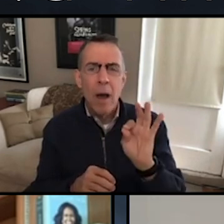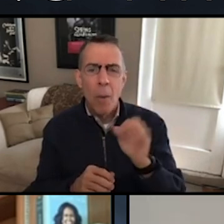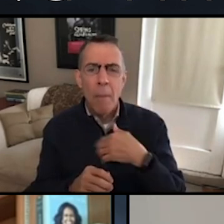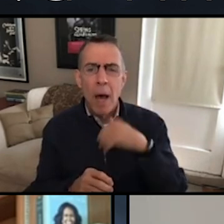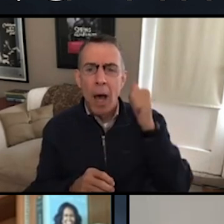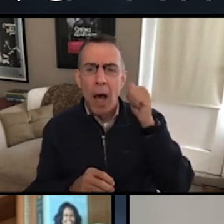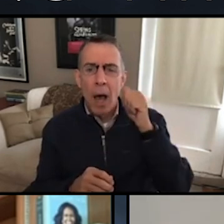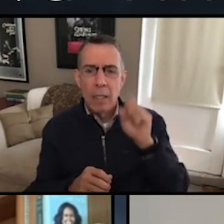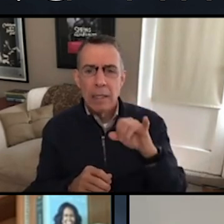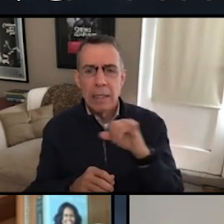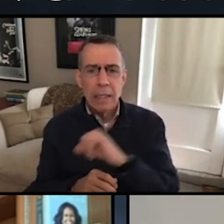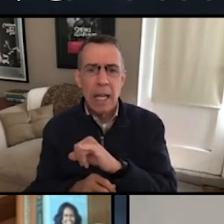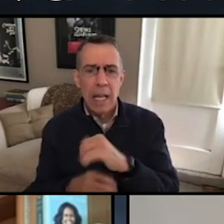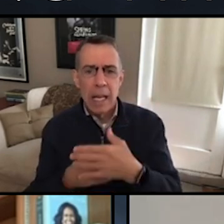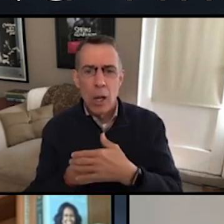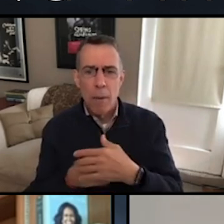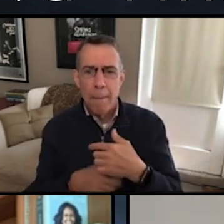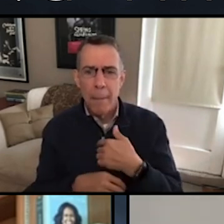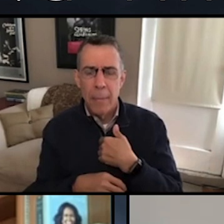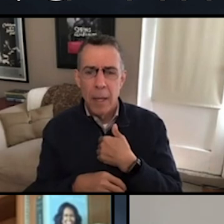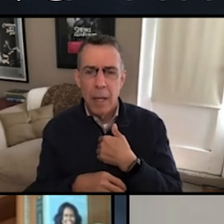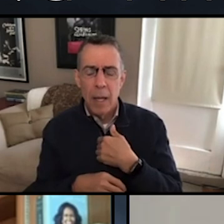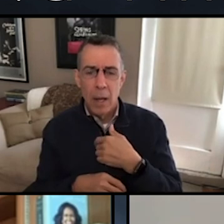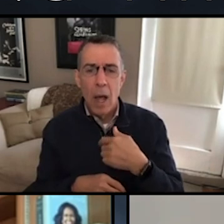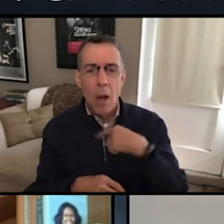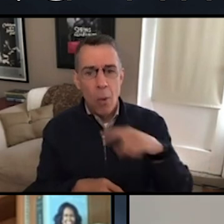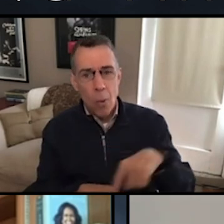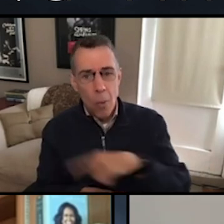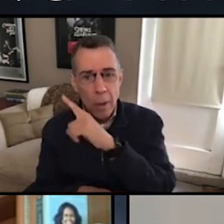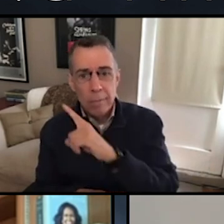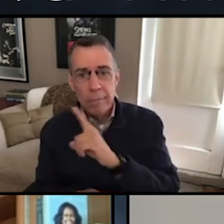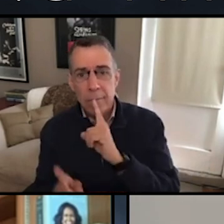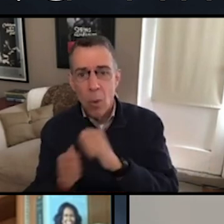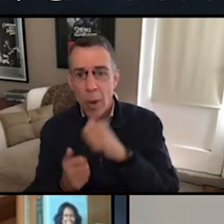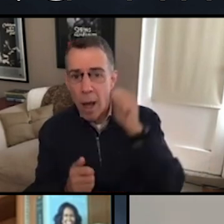by me." And then I went upstairs and I spoke to my aunt and my cousins and I